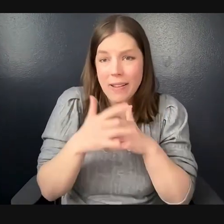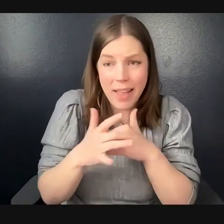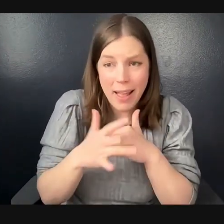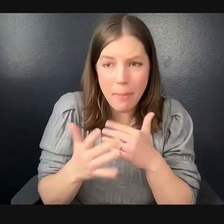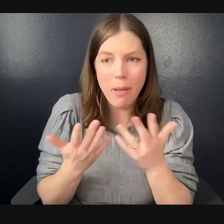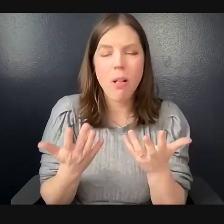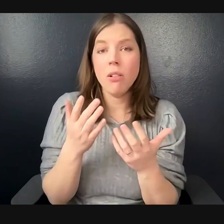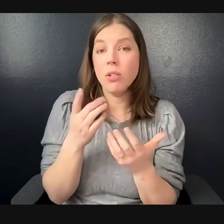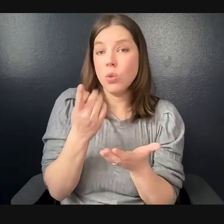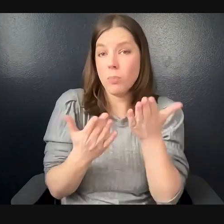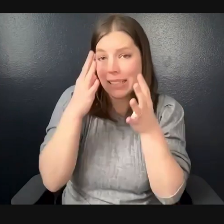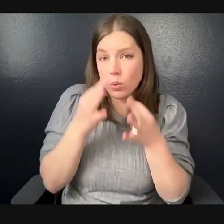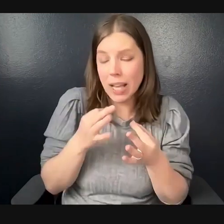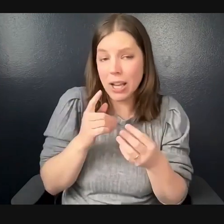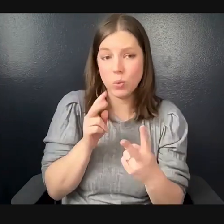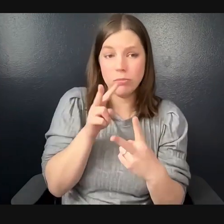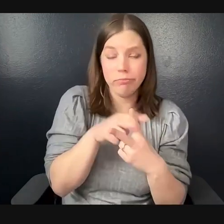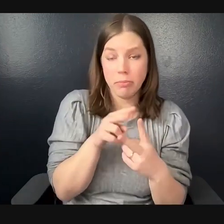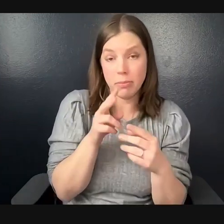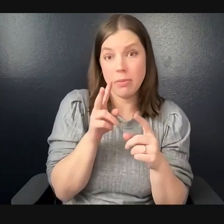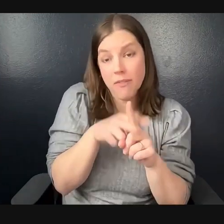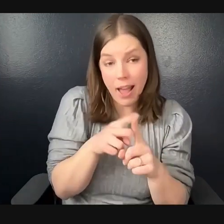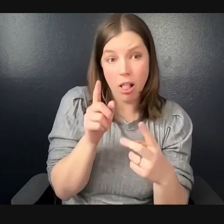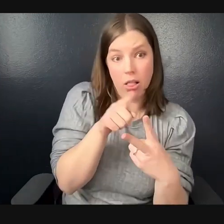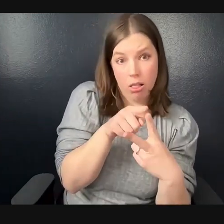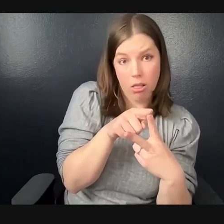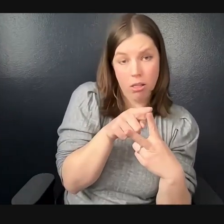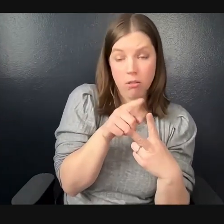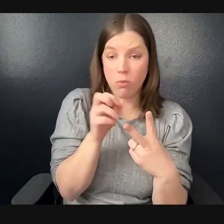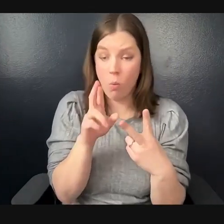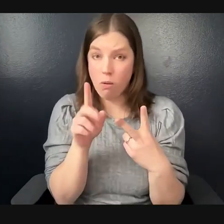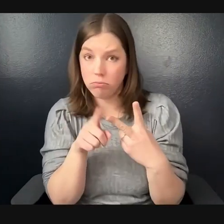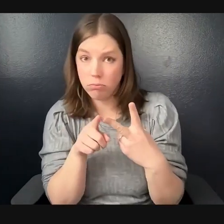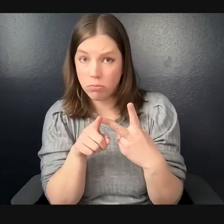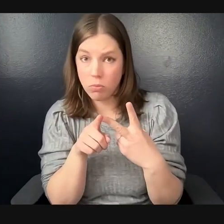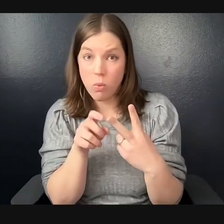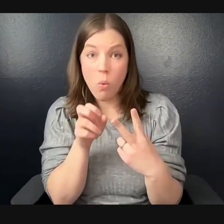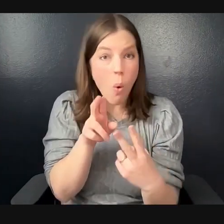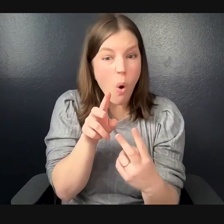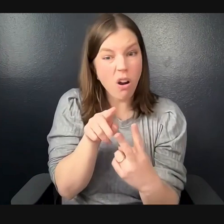What choice you make depends on what's available, and depends on what you feel needs to be done.